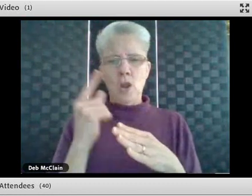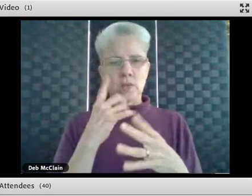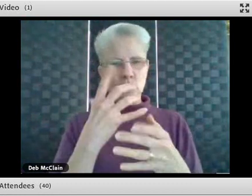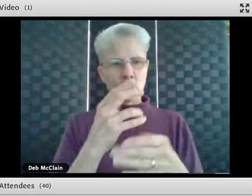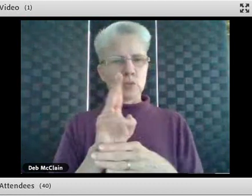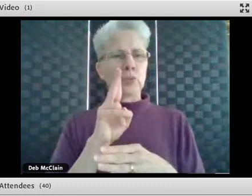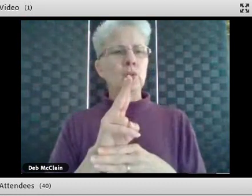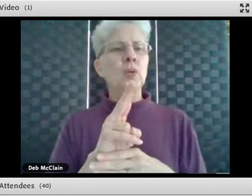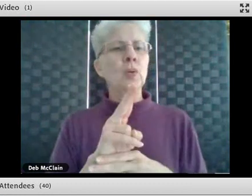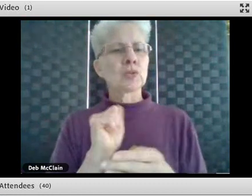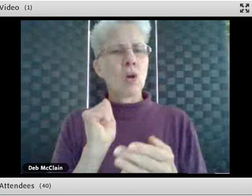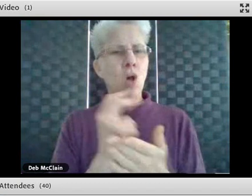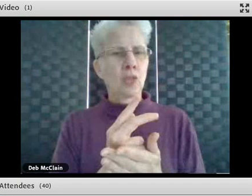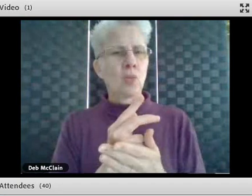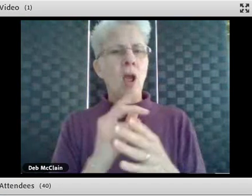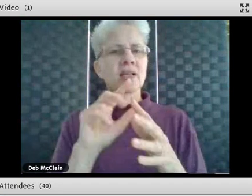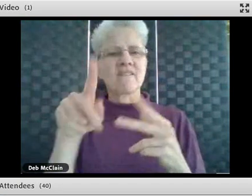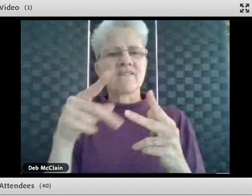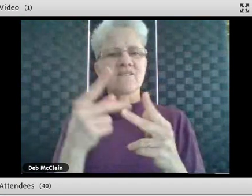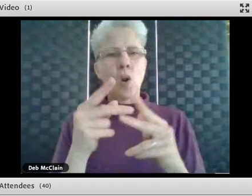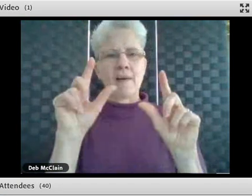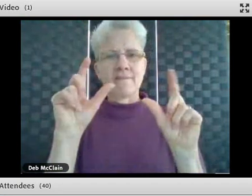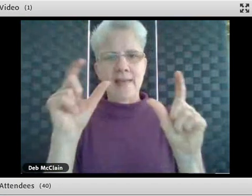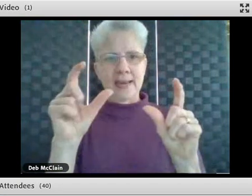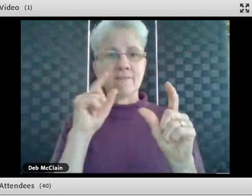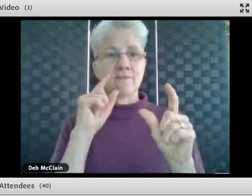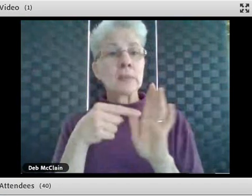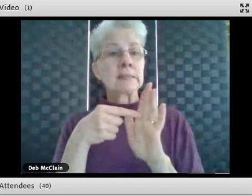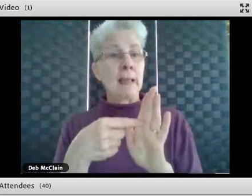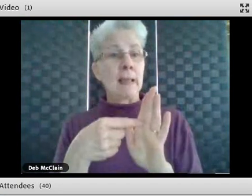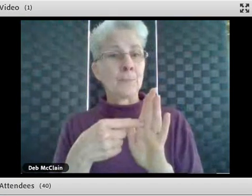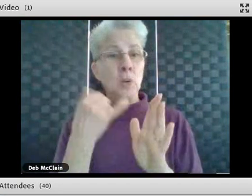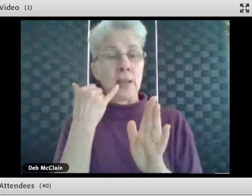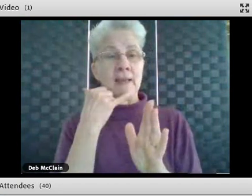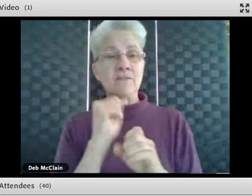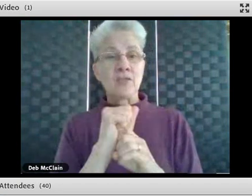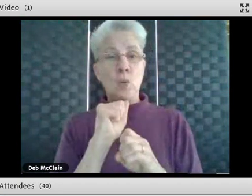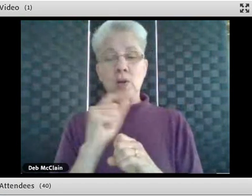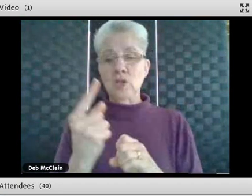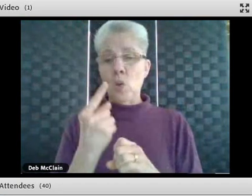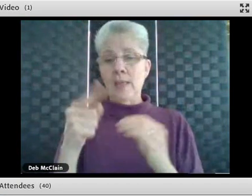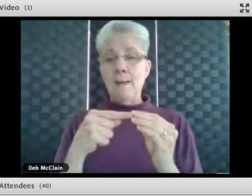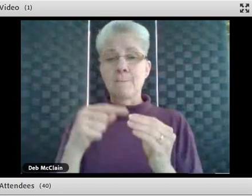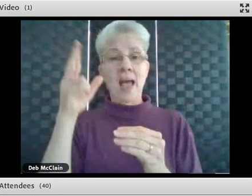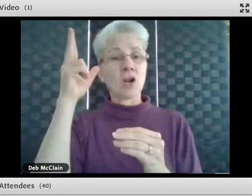the authorized form of a heading. So, for example, if the work is only about horsewomen,